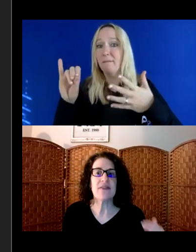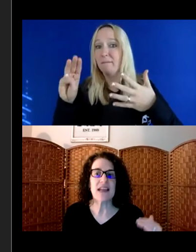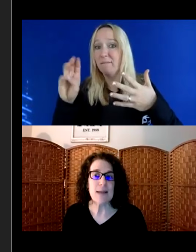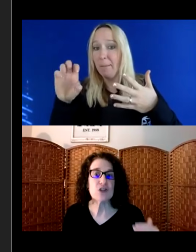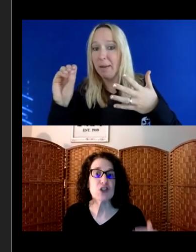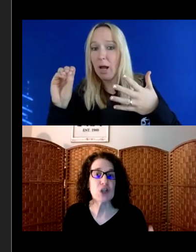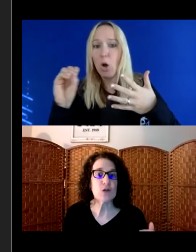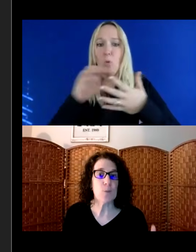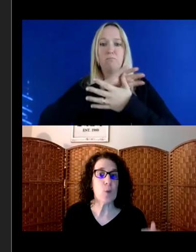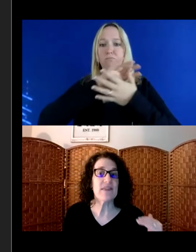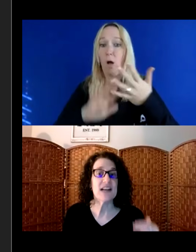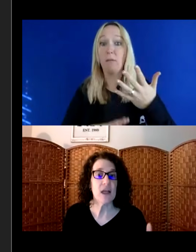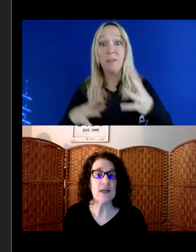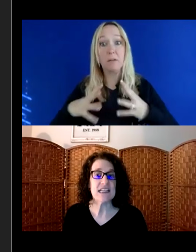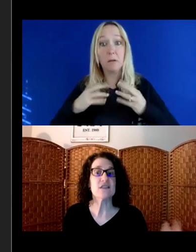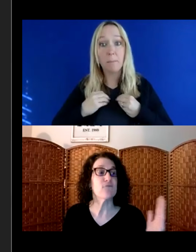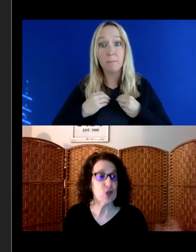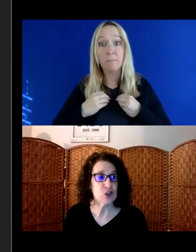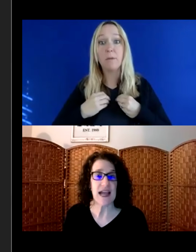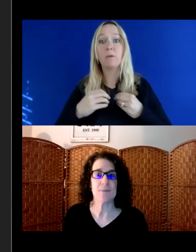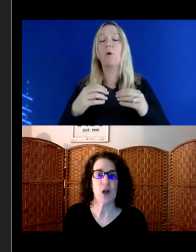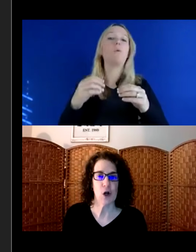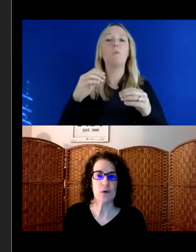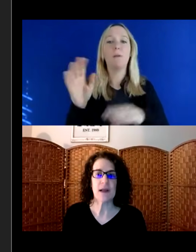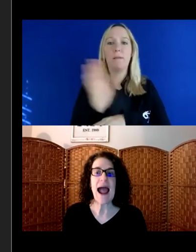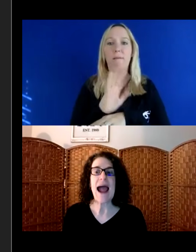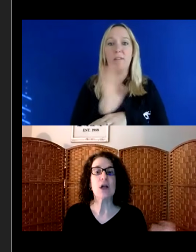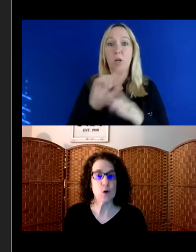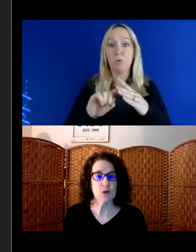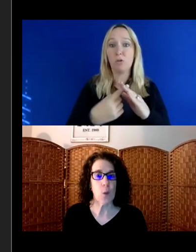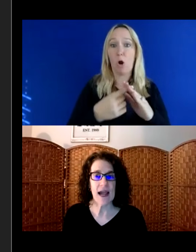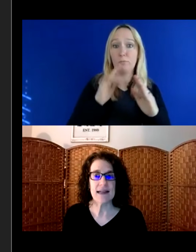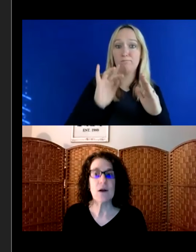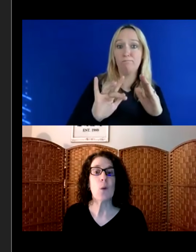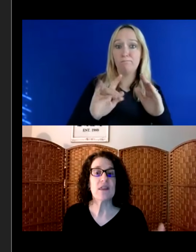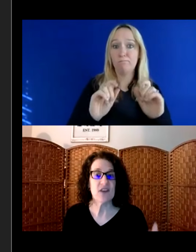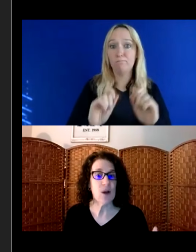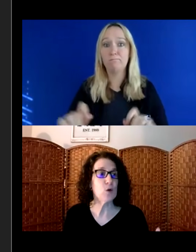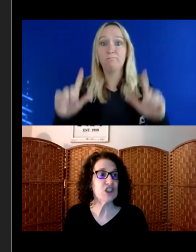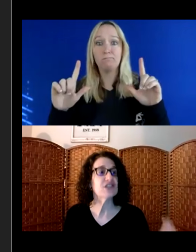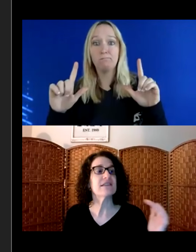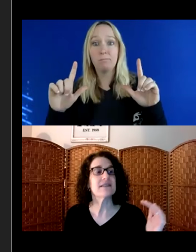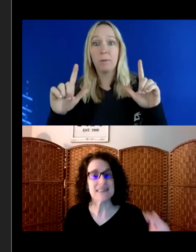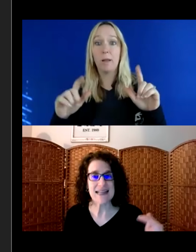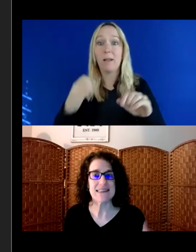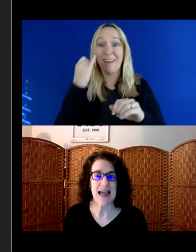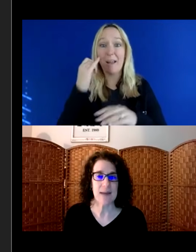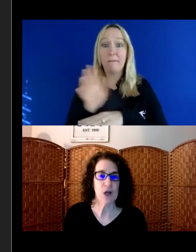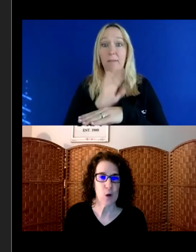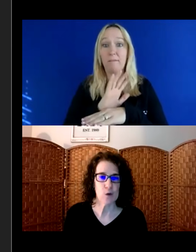The caption shows up when the video hits the first timecode, and goes away when the video reaches the second timecode.